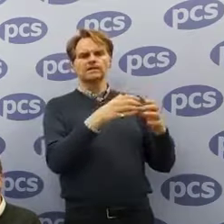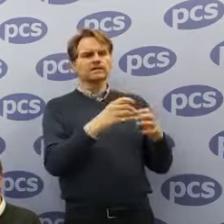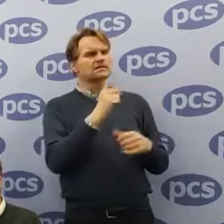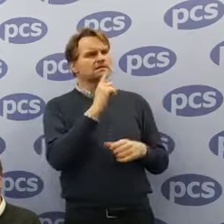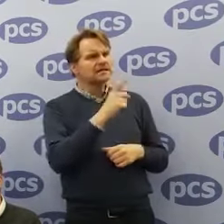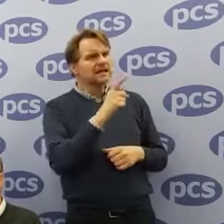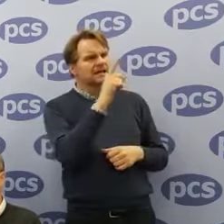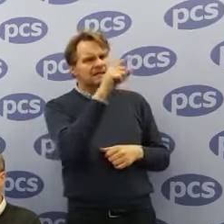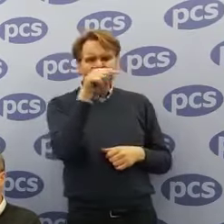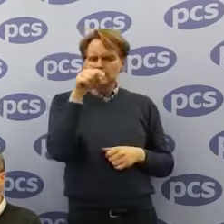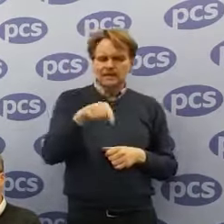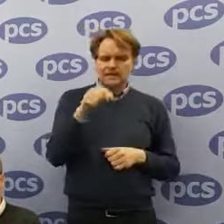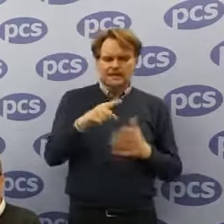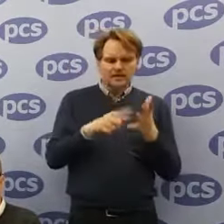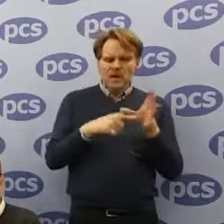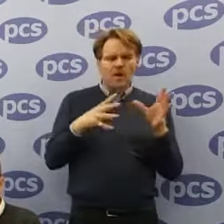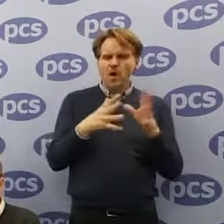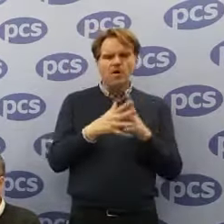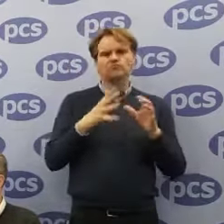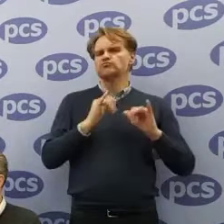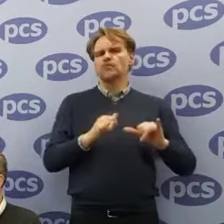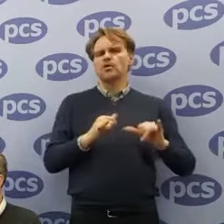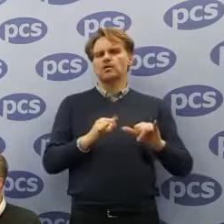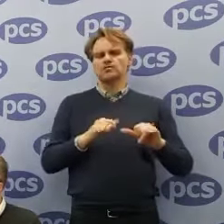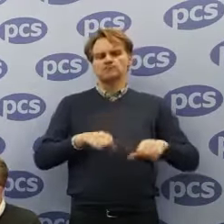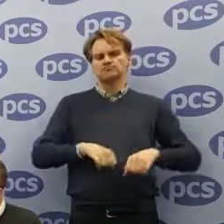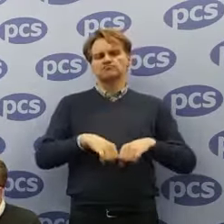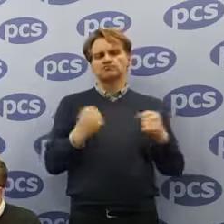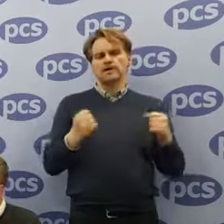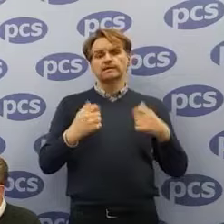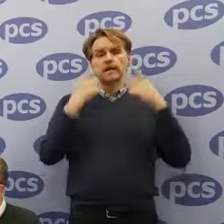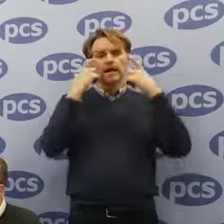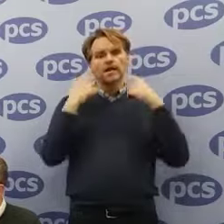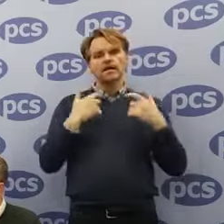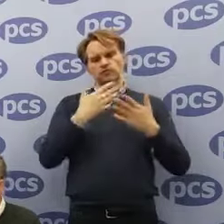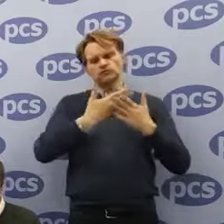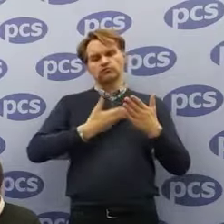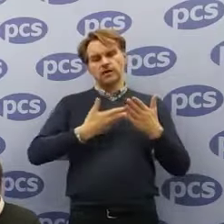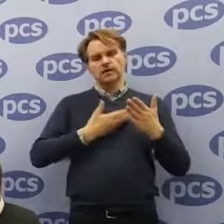legal rights and we are likely to take further legal action, but it's not going